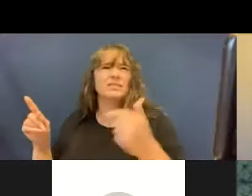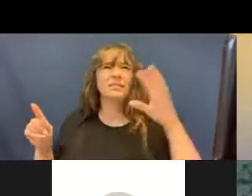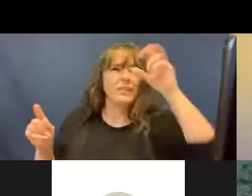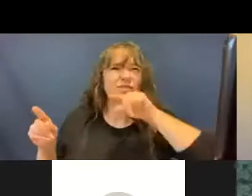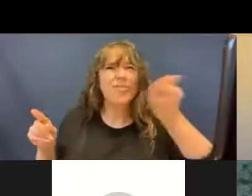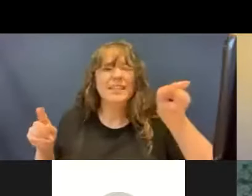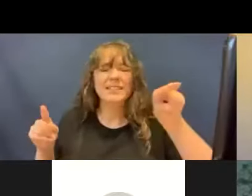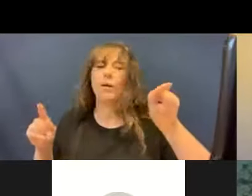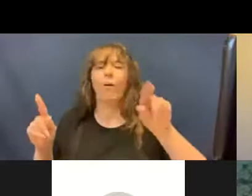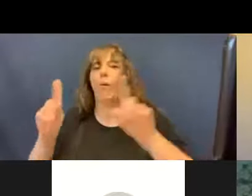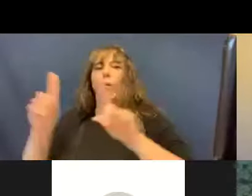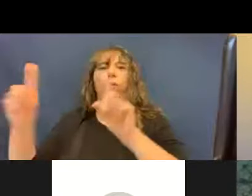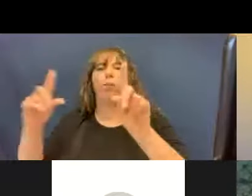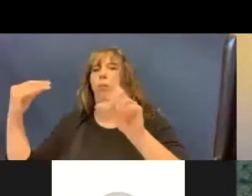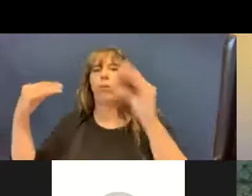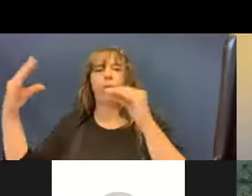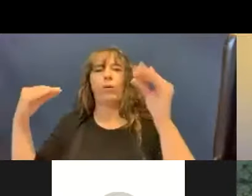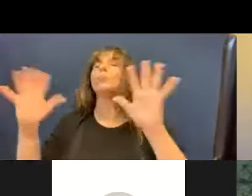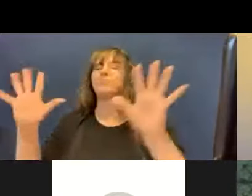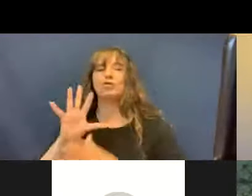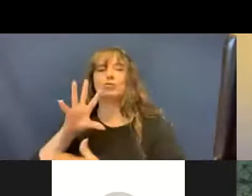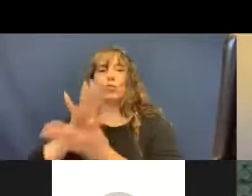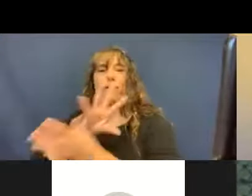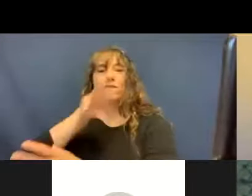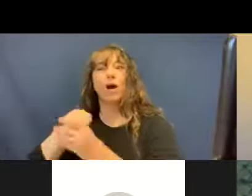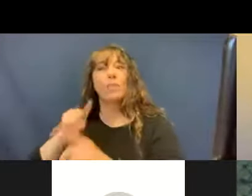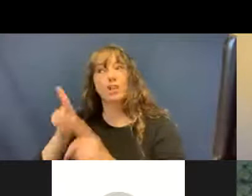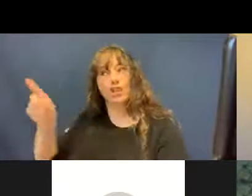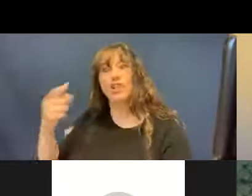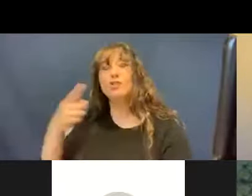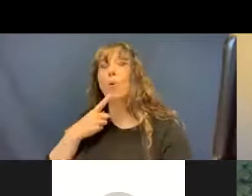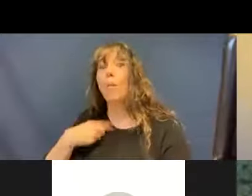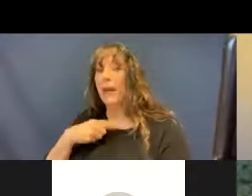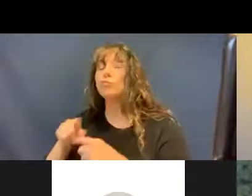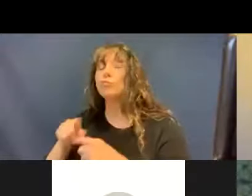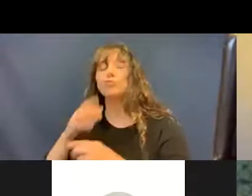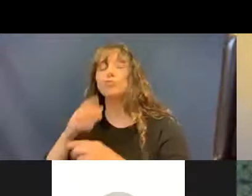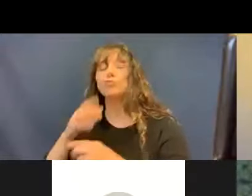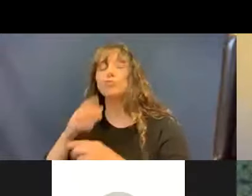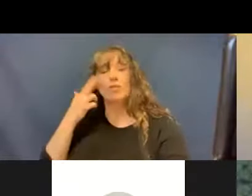school got involved, but she told me the reason that they admitted me was because I was obviously